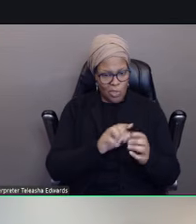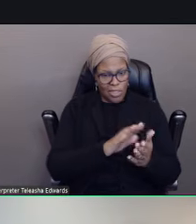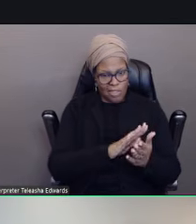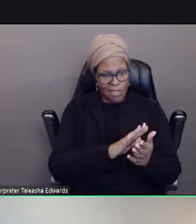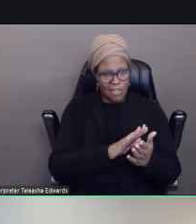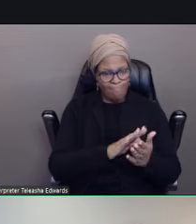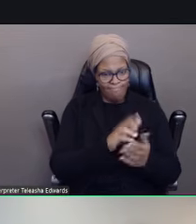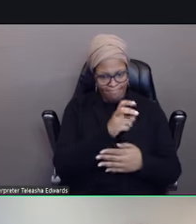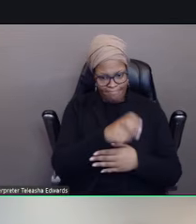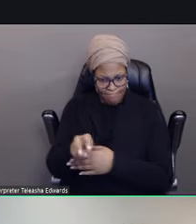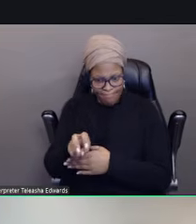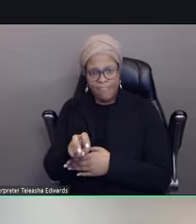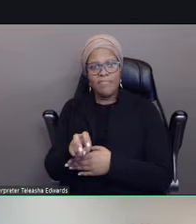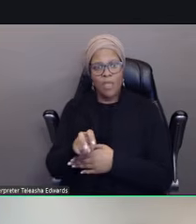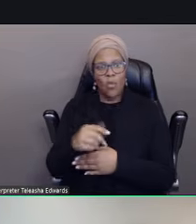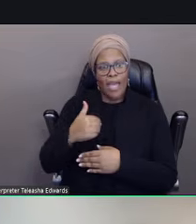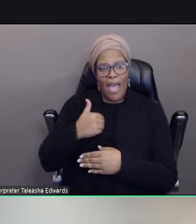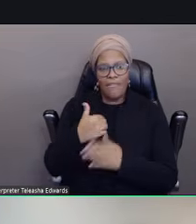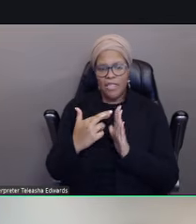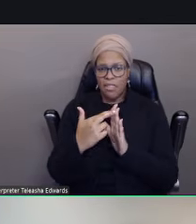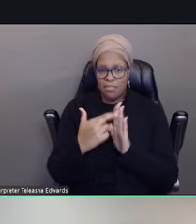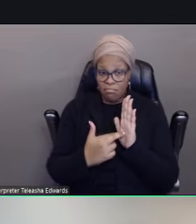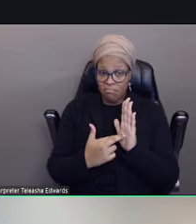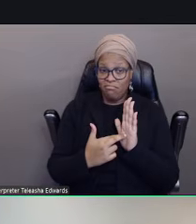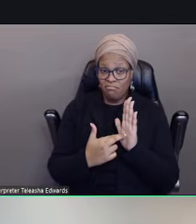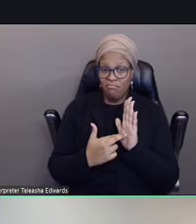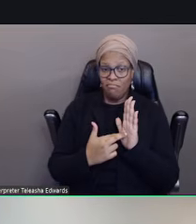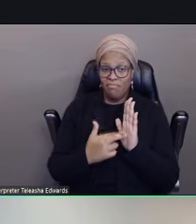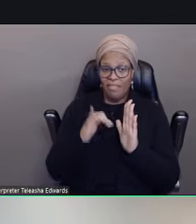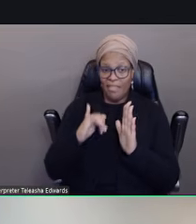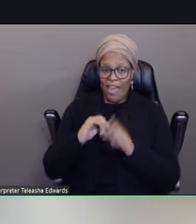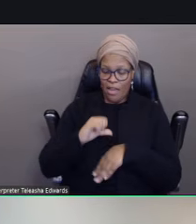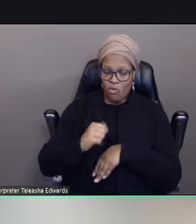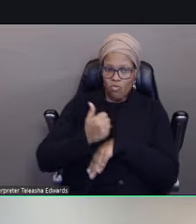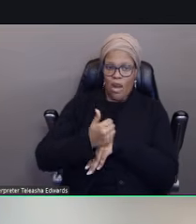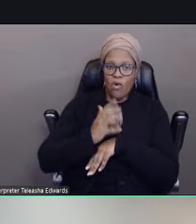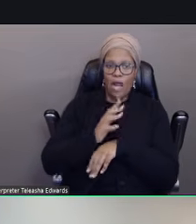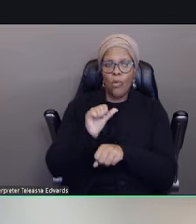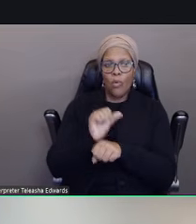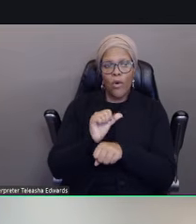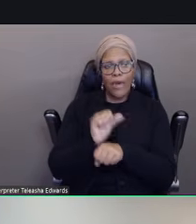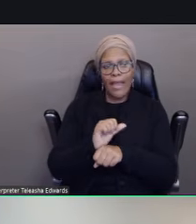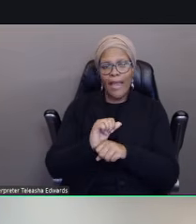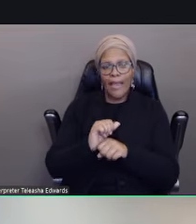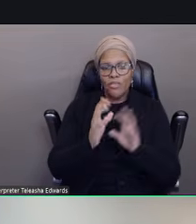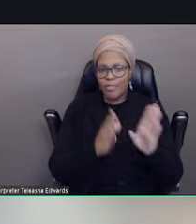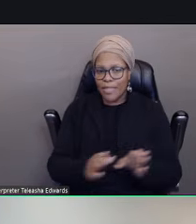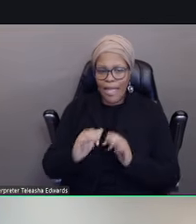these guiding principles that ground our work and how we go forward. We want to make sure that we